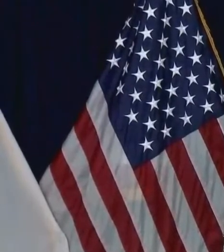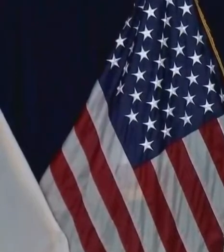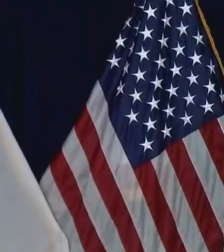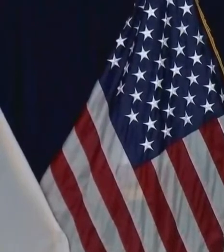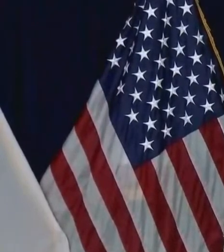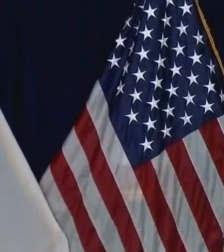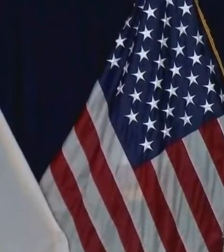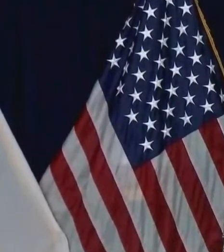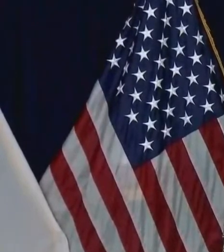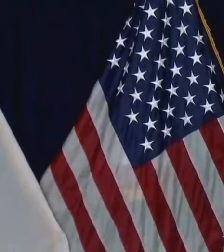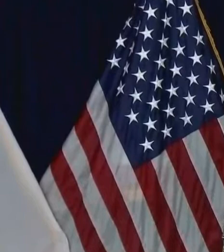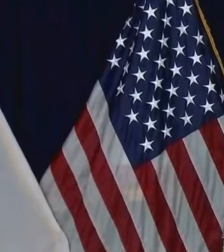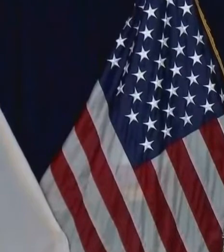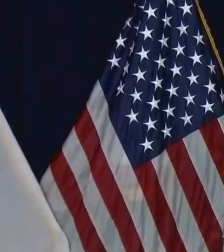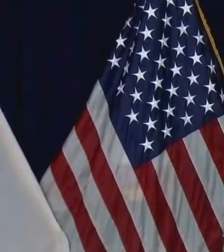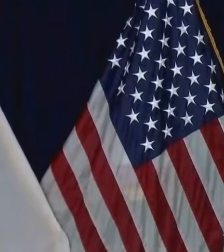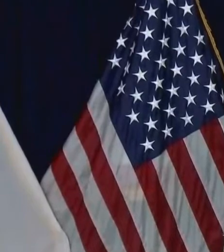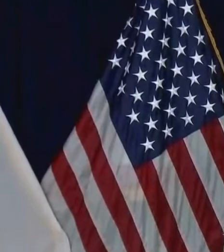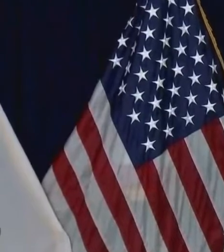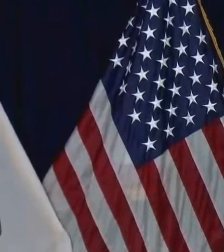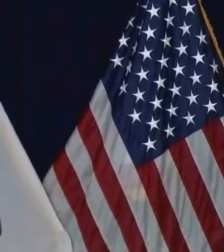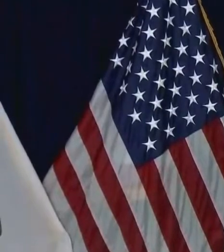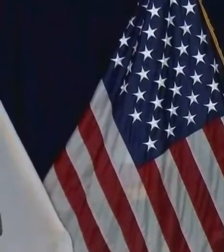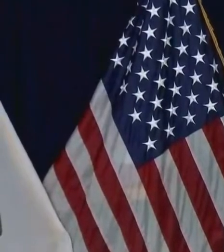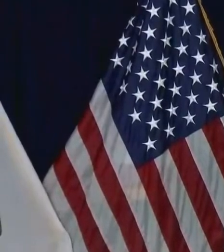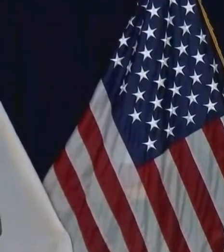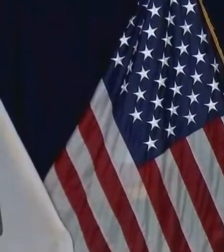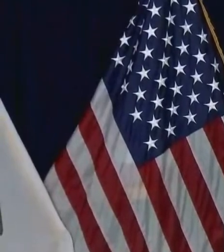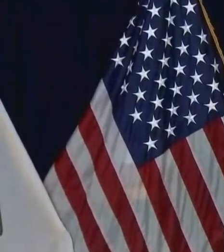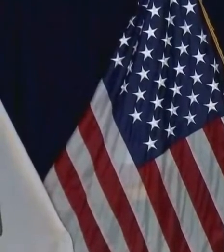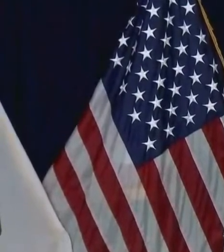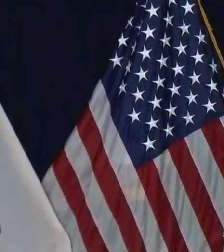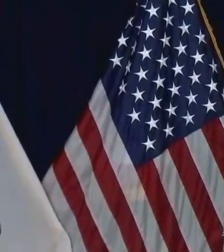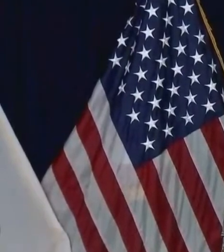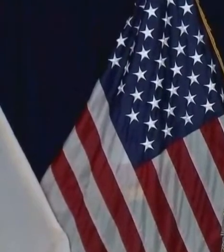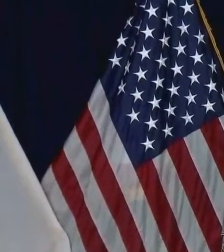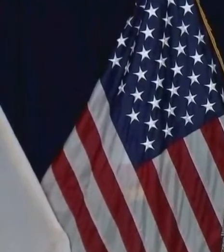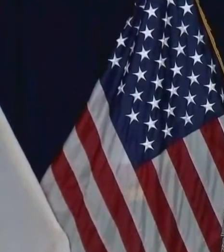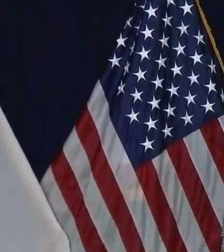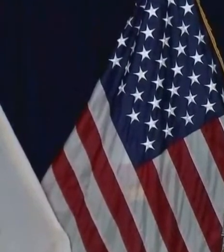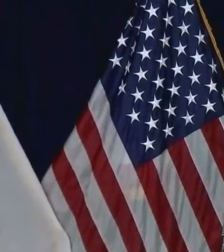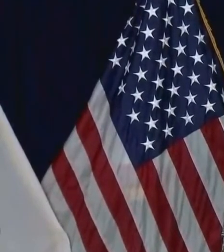Champion color order is received idps received in those systems electronic